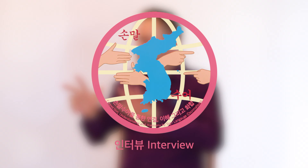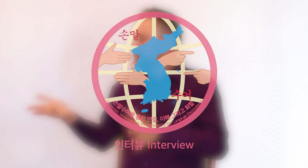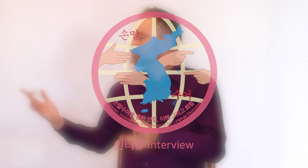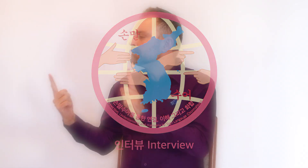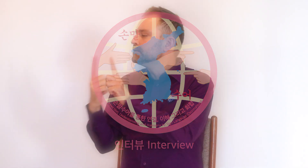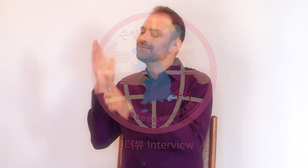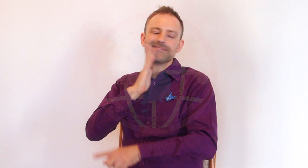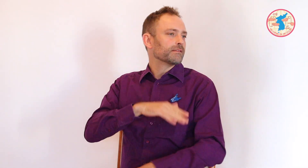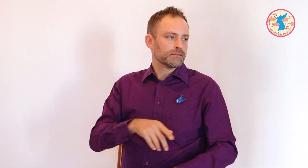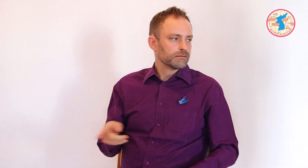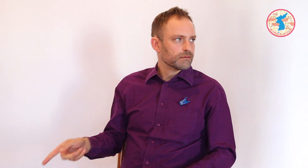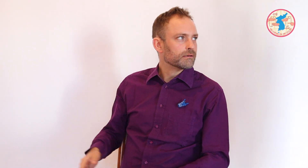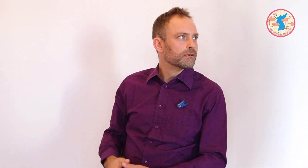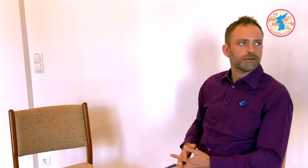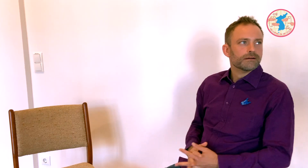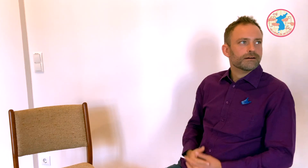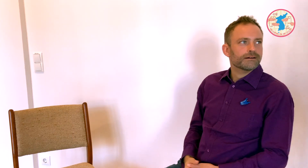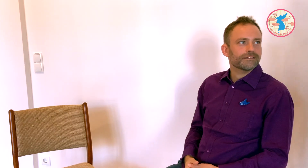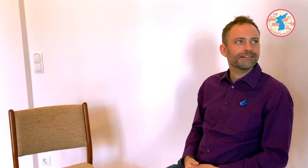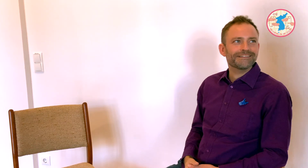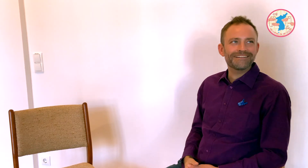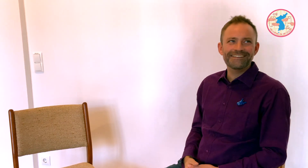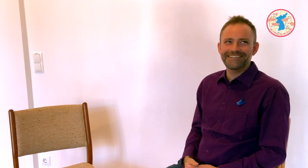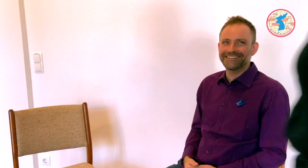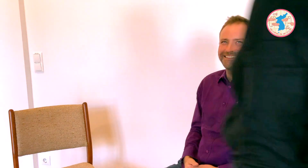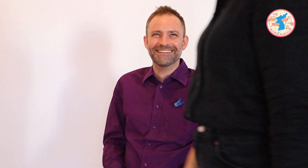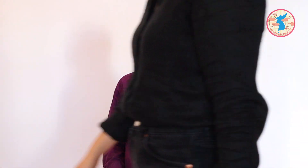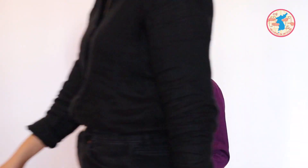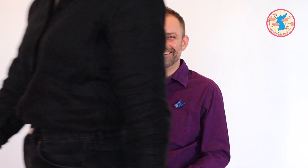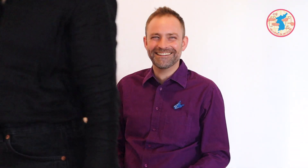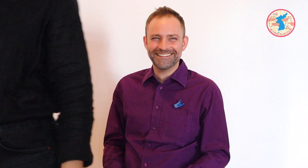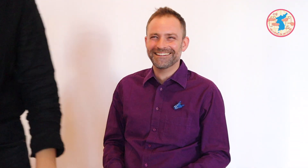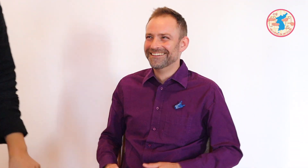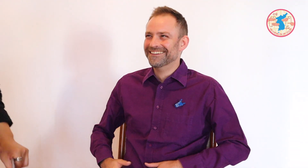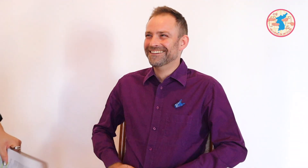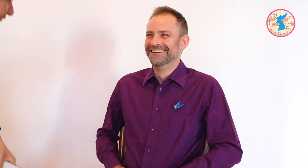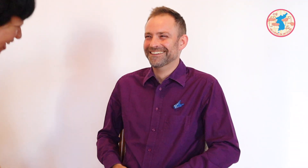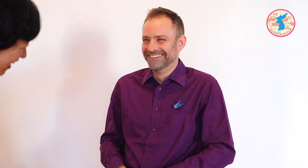*Laughter and chatter in background*